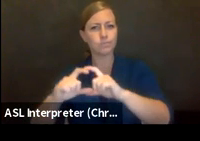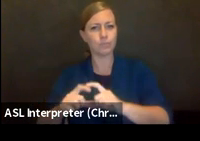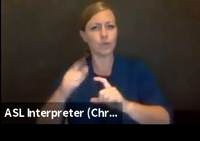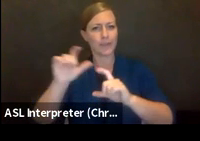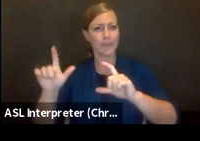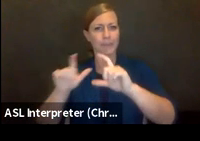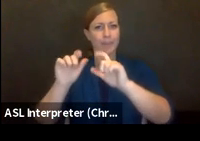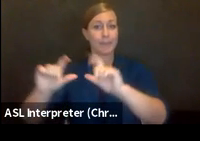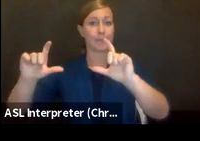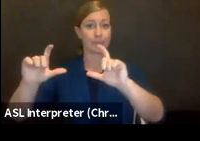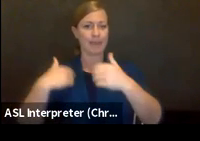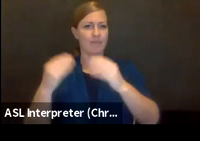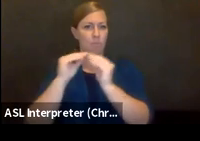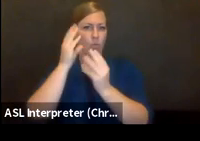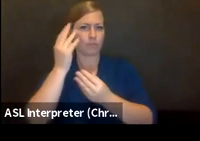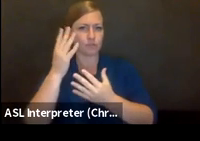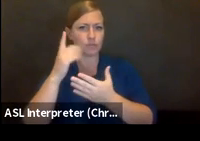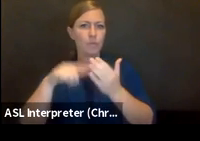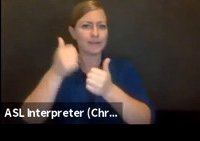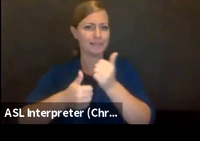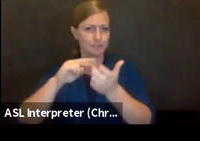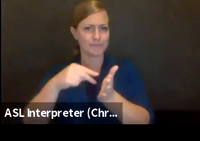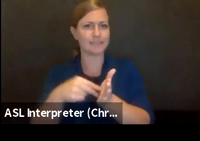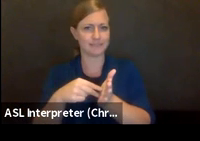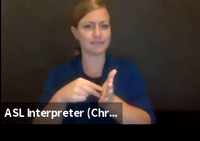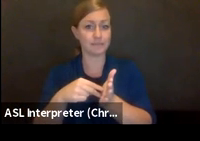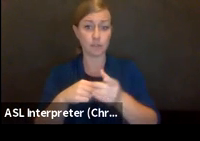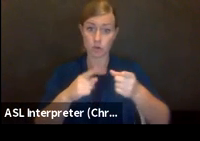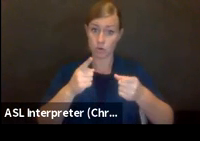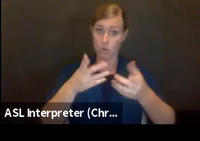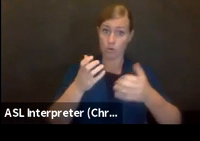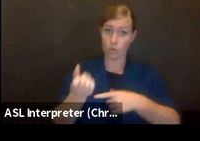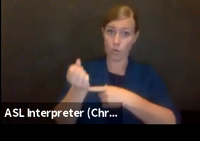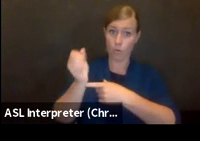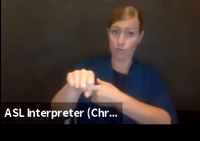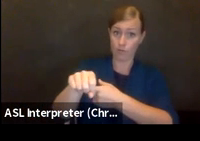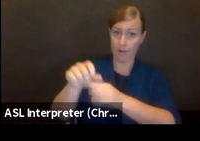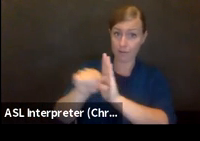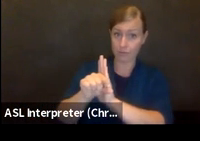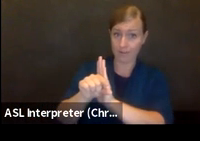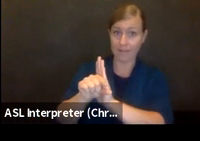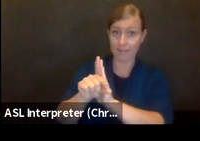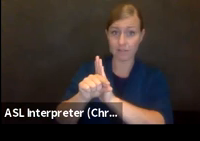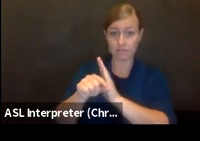ESD 189 - Amy Colburn: You know, what are these kind of what are these mean. So do you want to be able to override grades that kind of stuff. So once again.